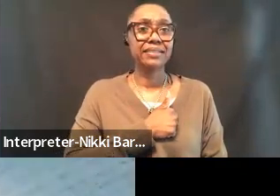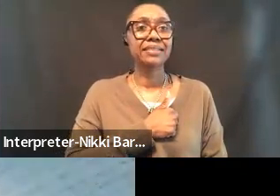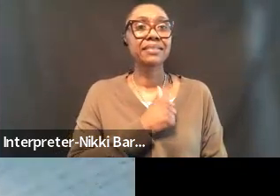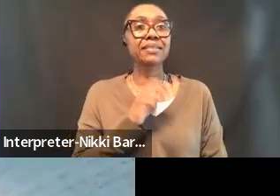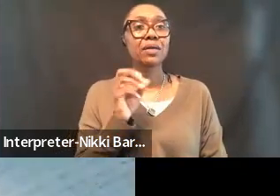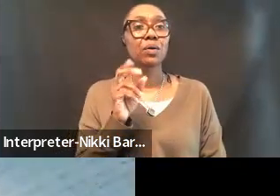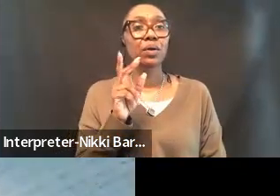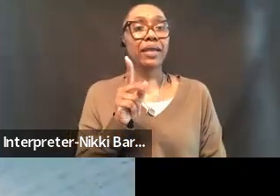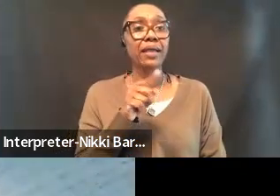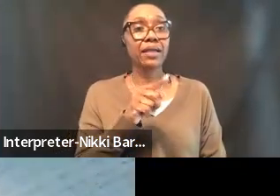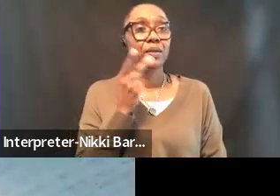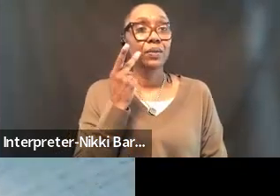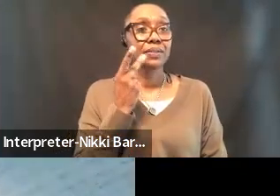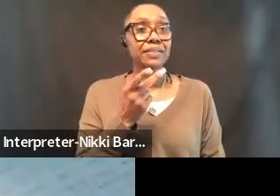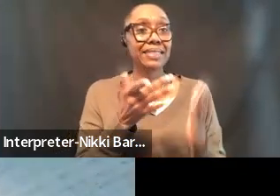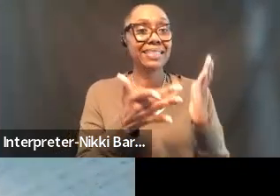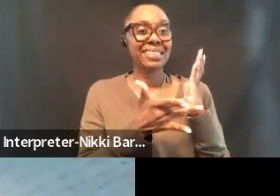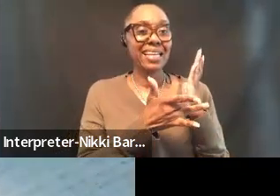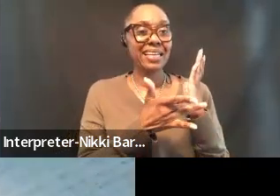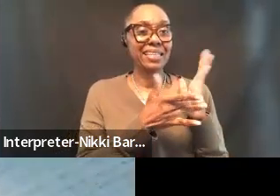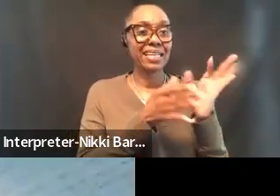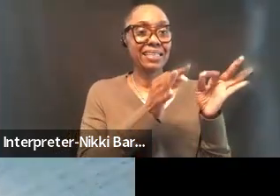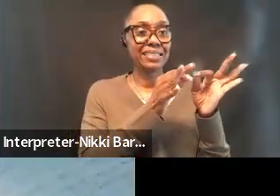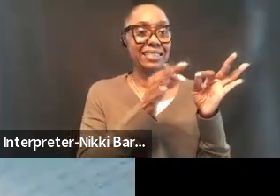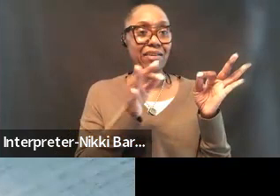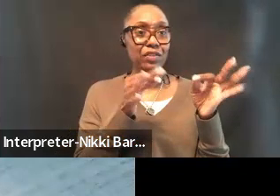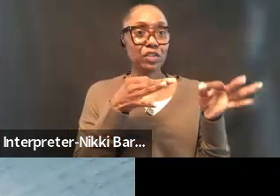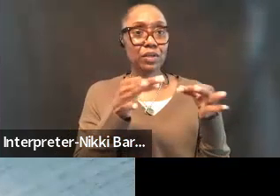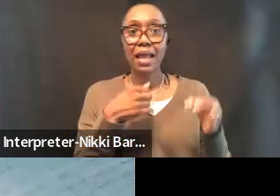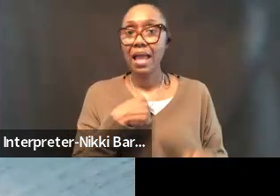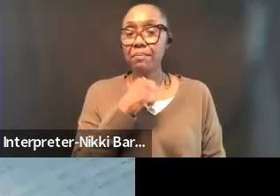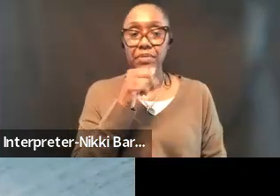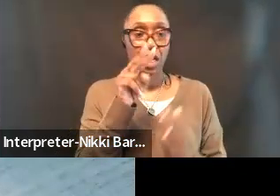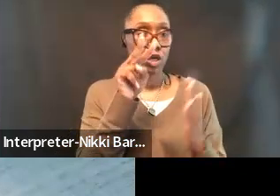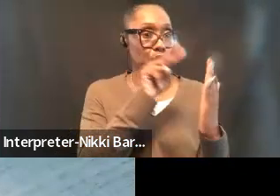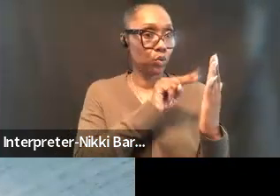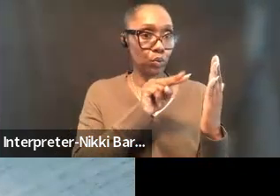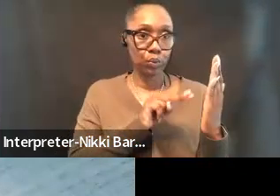Alright, so here are the technical definitions of assistive technology. I'm not gonna read them all to you.